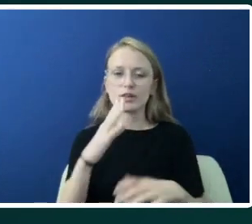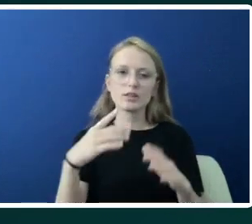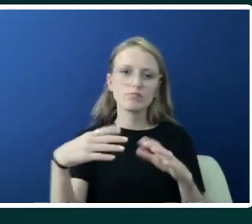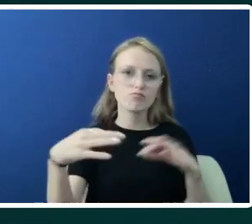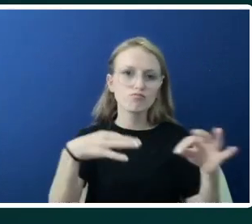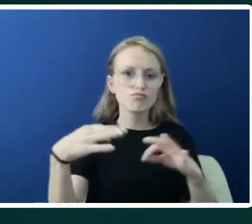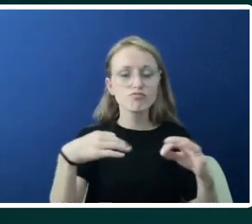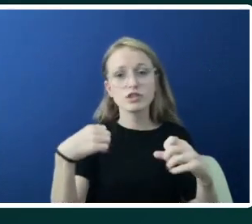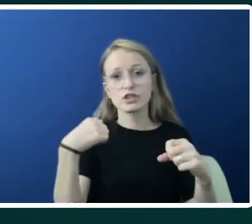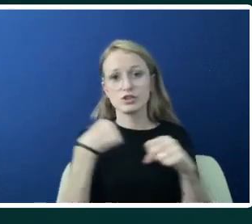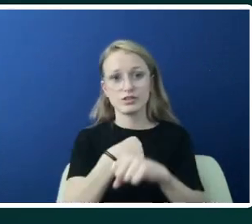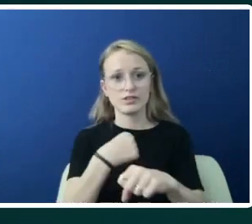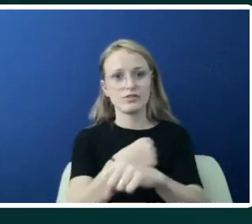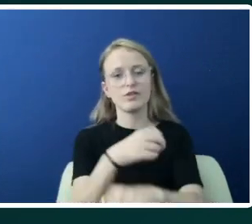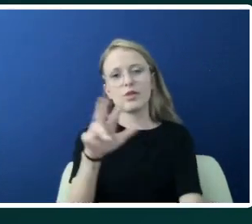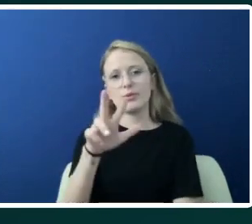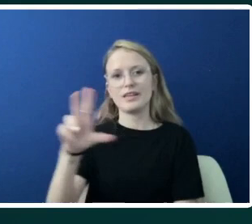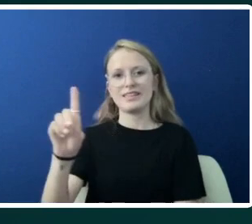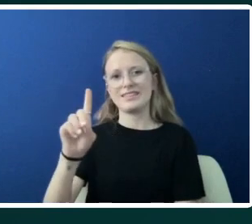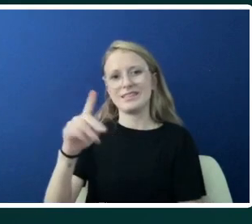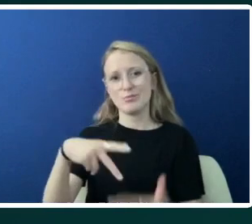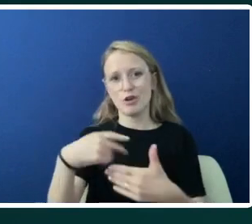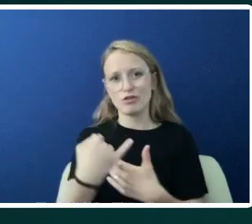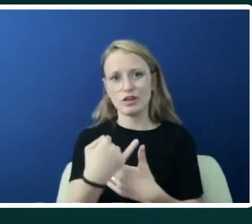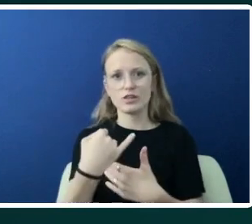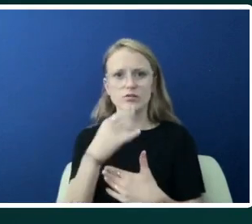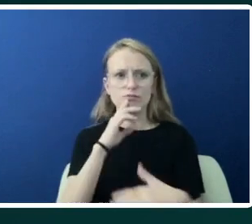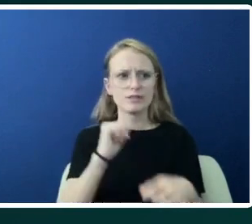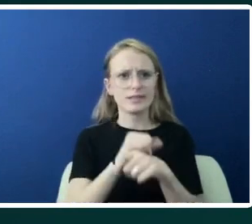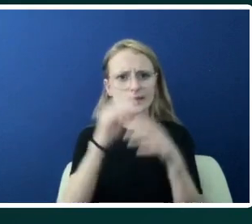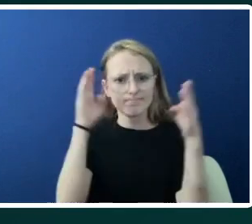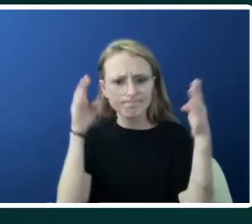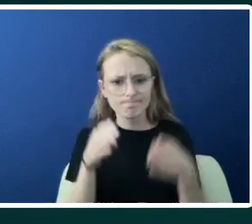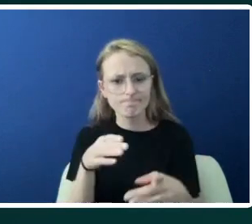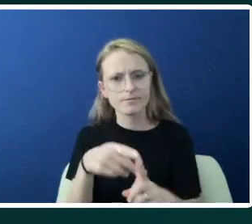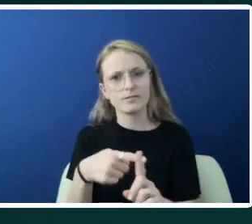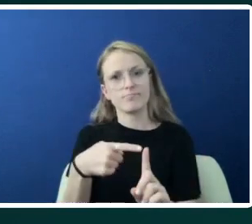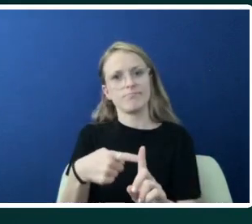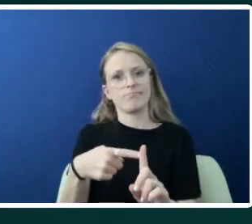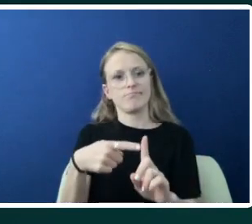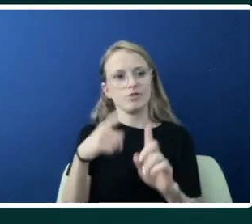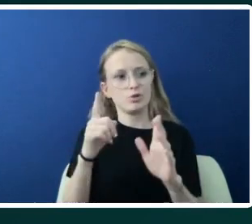project, which harnesses digital media platforms to support students from geographically,